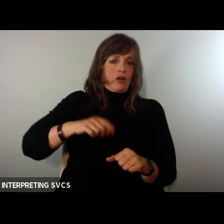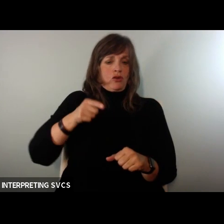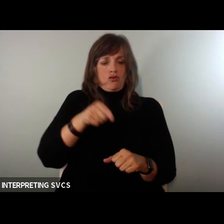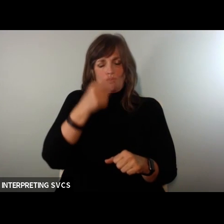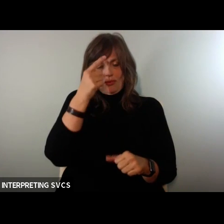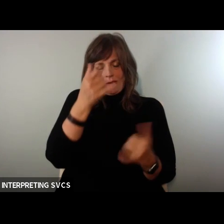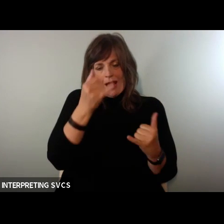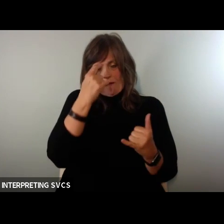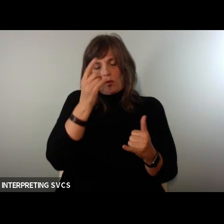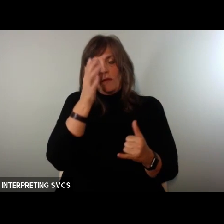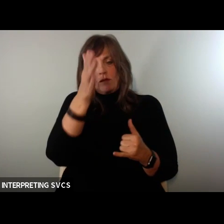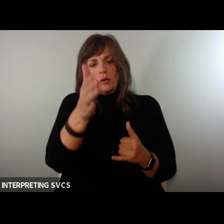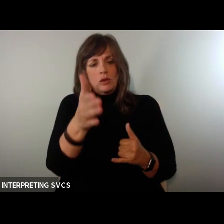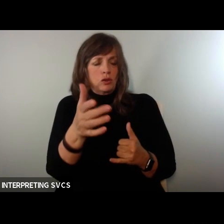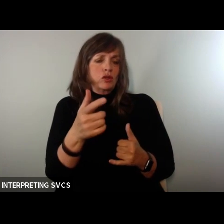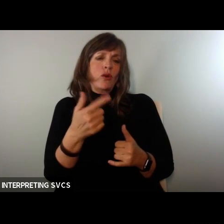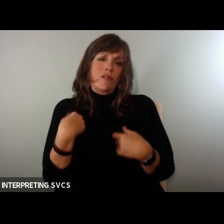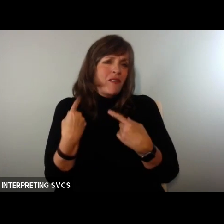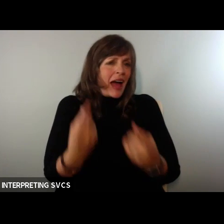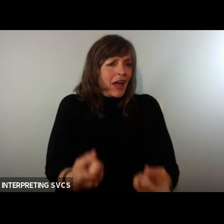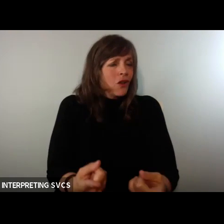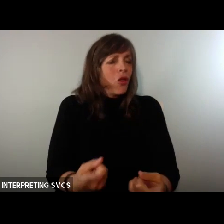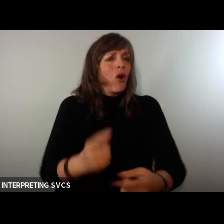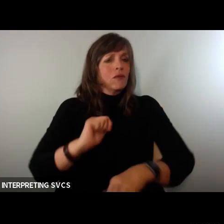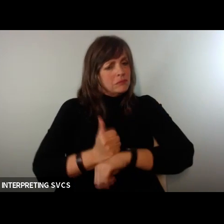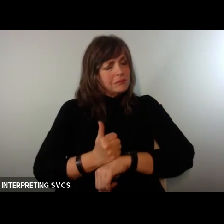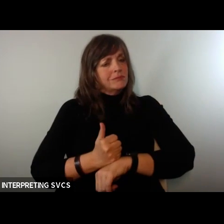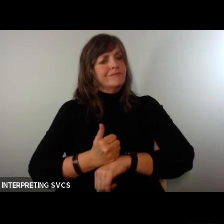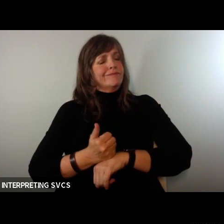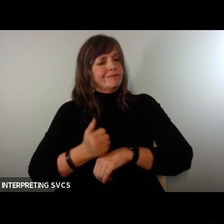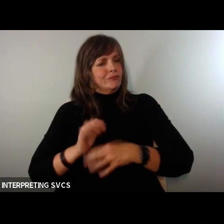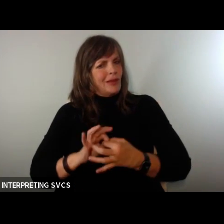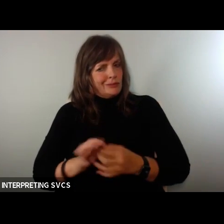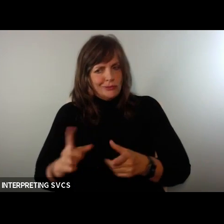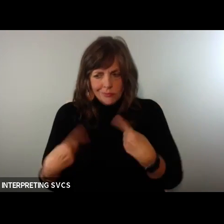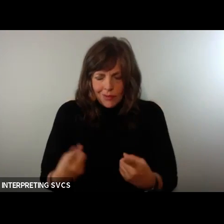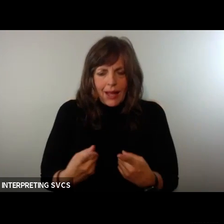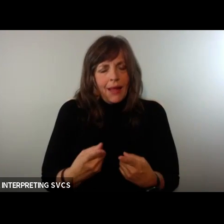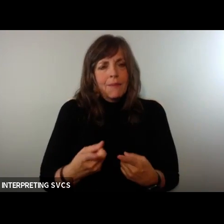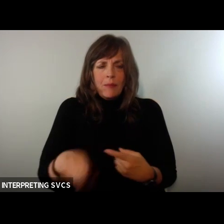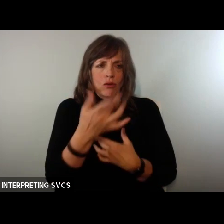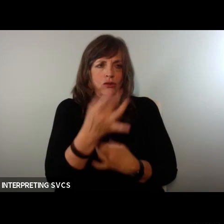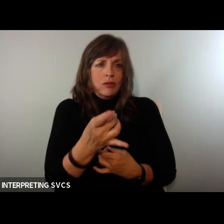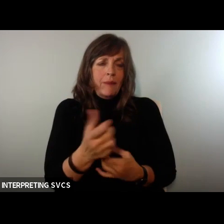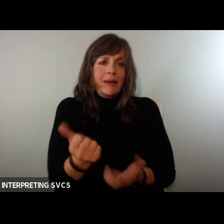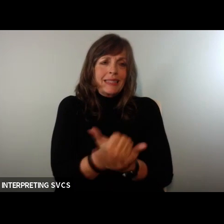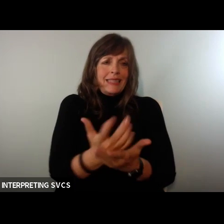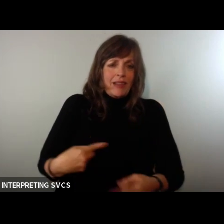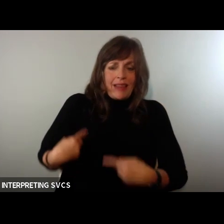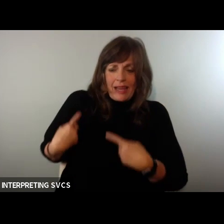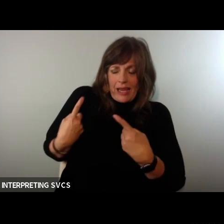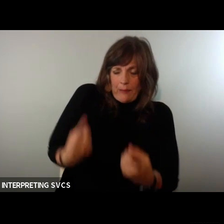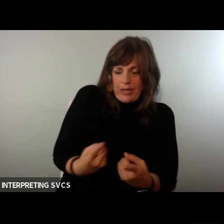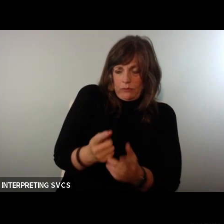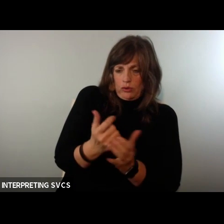they might be interested in that. But make sure whatever you do, put everything leading up to this event in writing especially conversations related